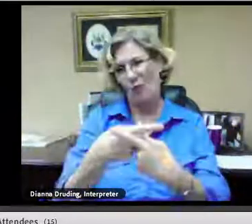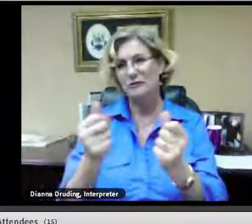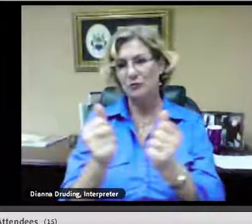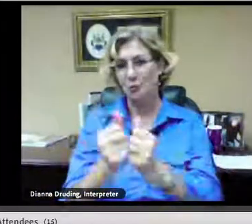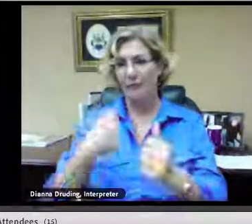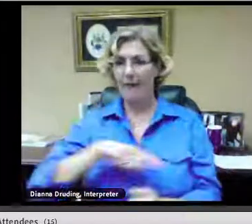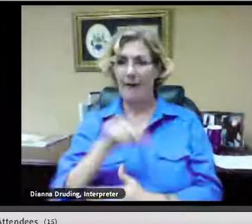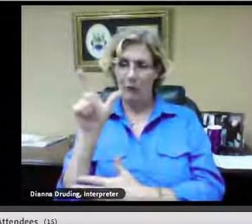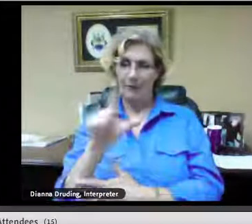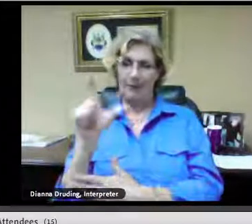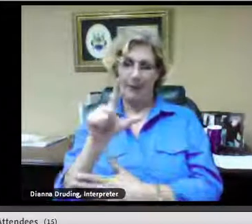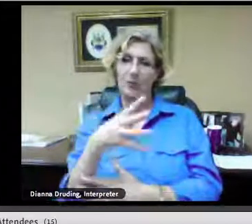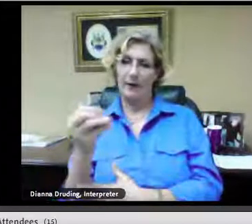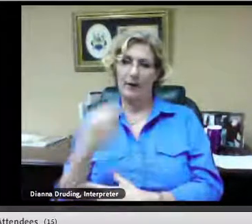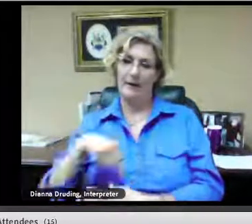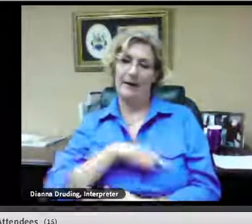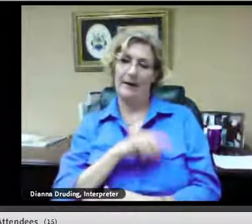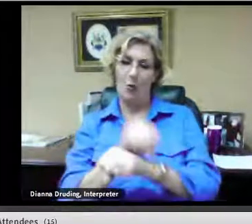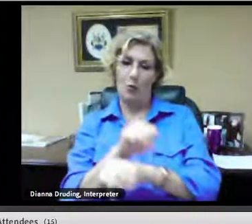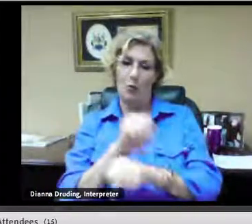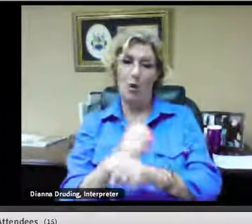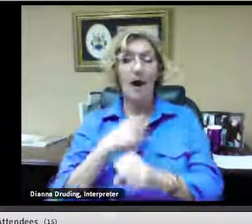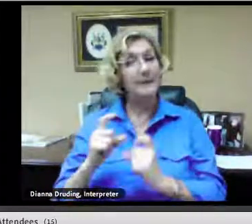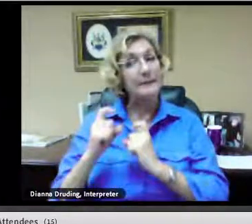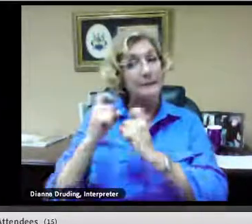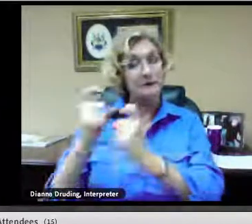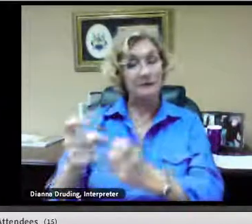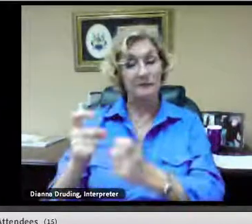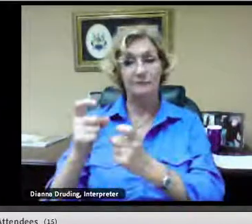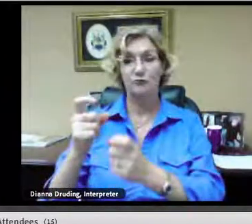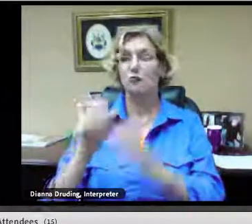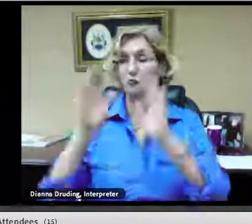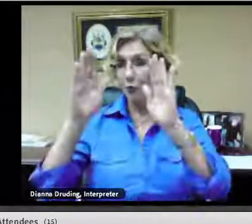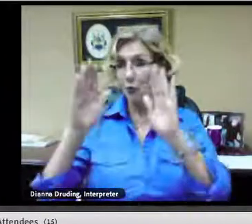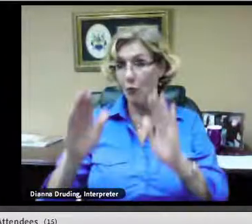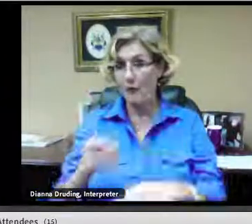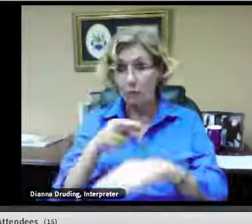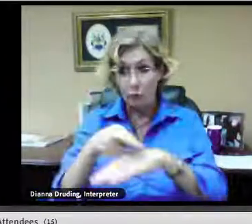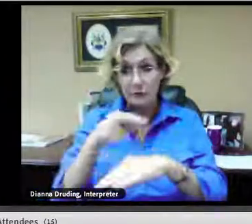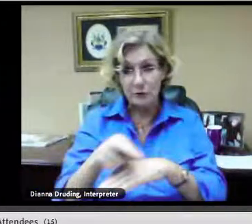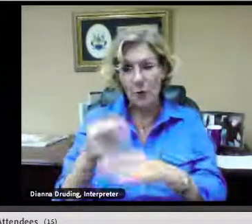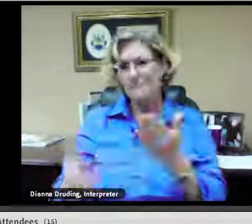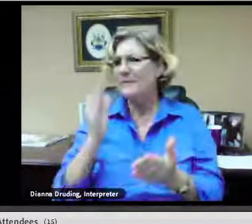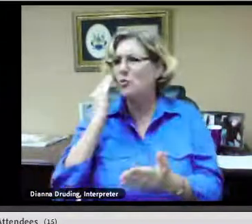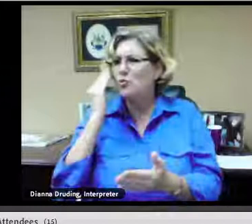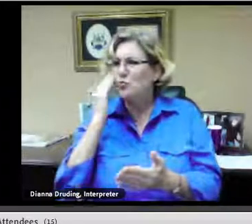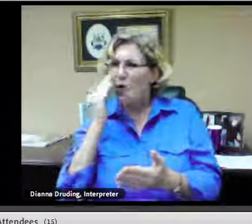I want to give you some wonderful resources or at least point you in a direction. You might already know about these, but I think it's good to just kind of go back